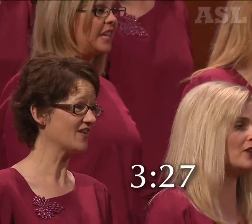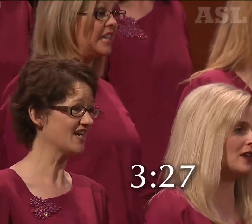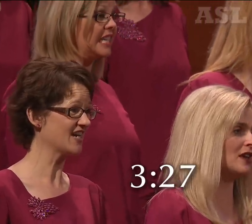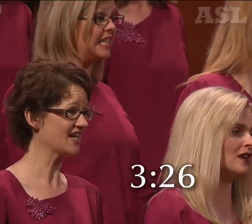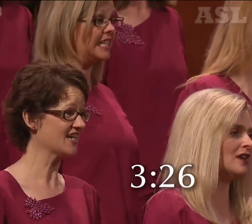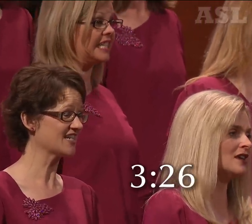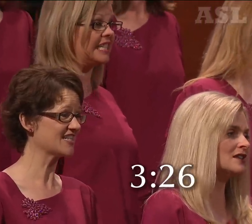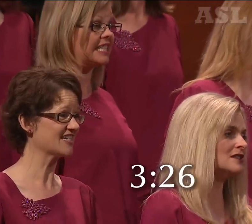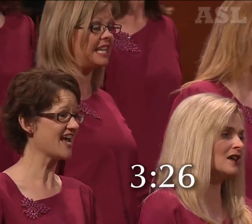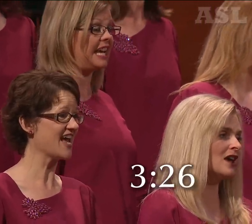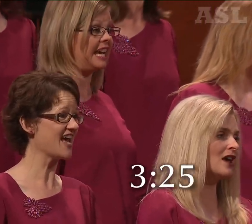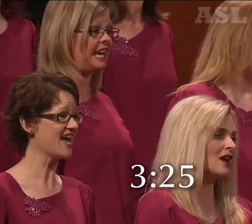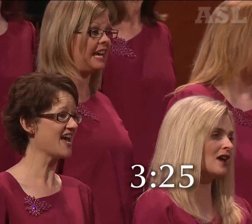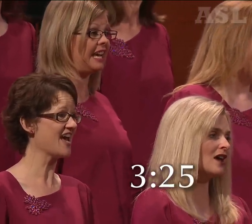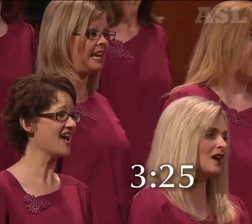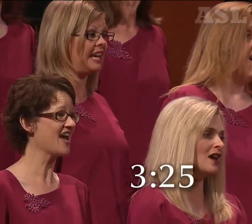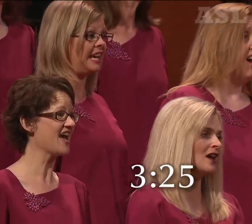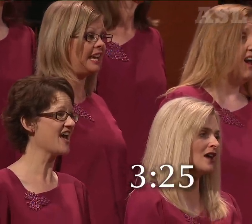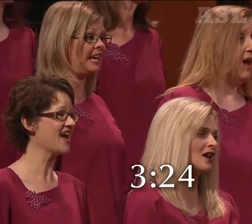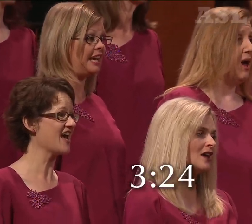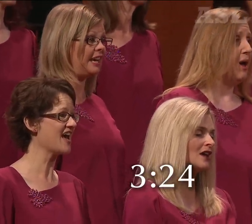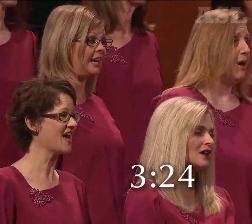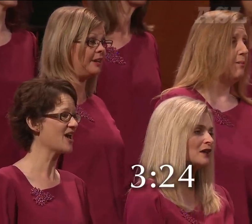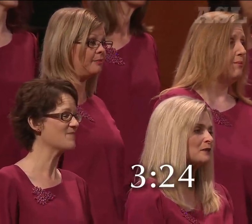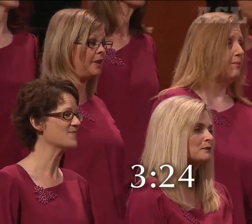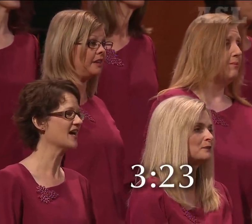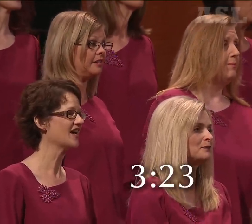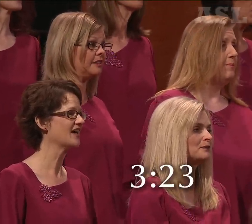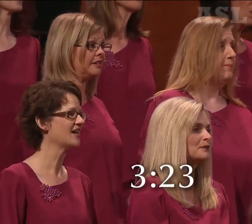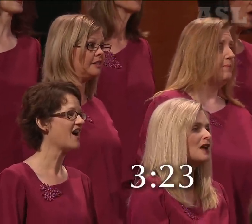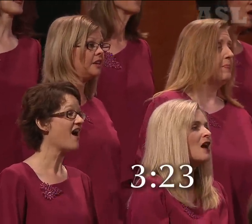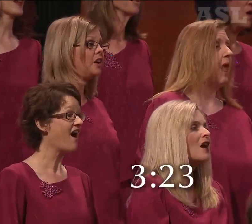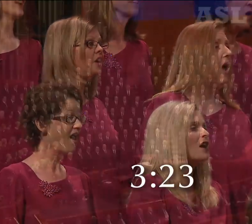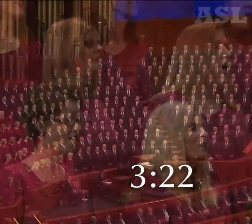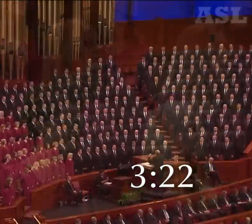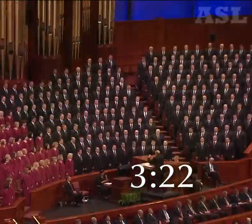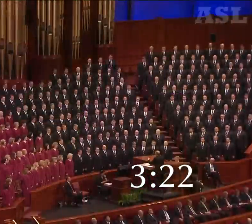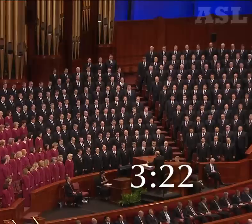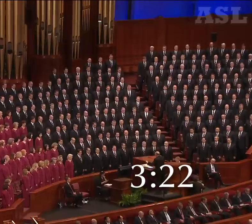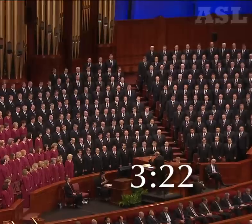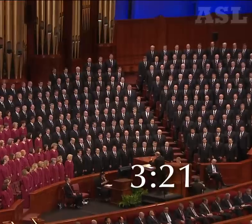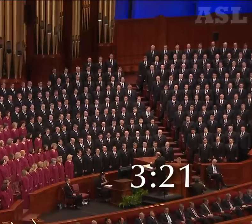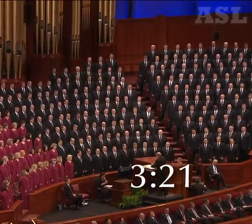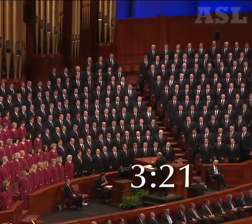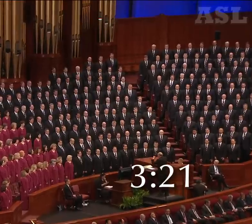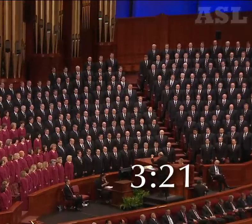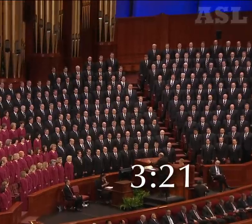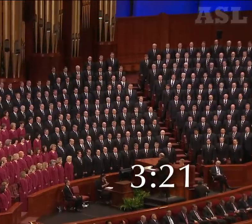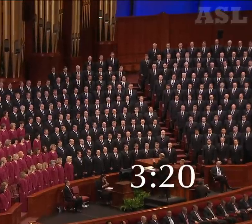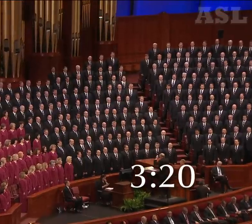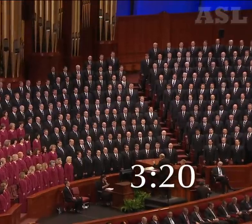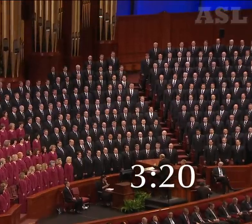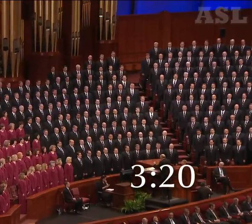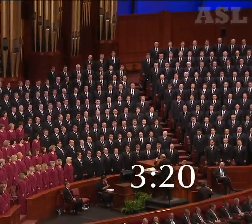THIS IS THE ENGLISH CLOSED CAPTION CHANNEL OF THE CHURCH OF JESUS CHRIST OF LATTER-DAY SAINTS.